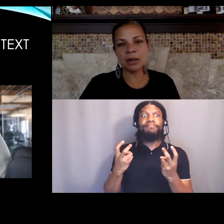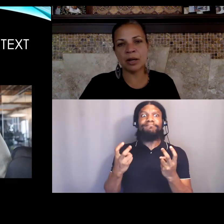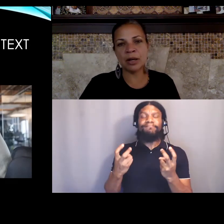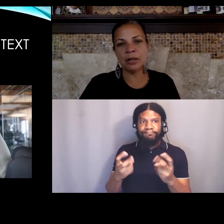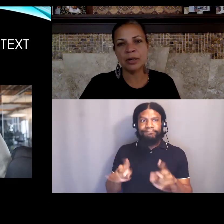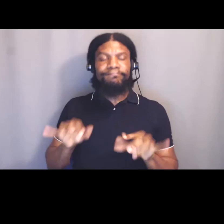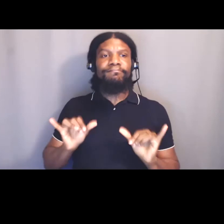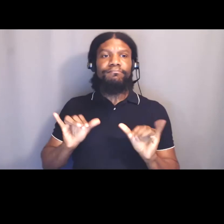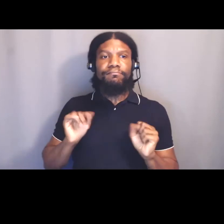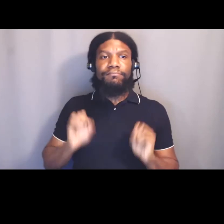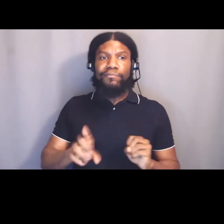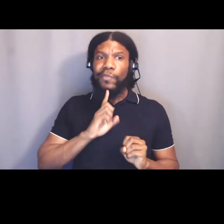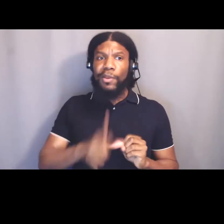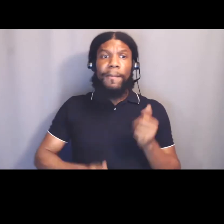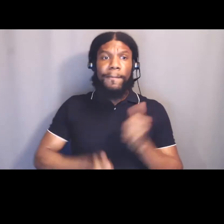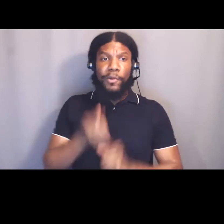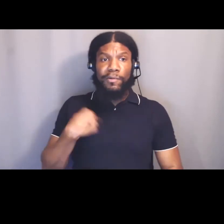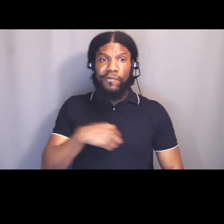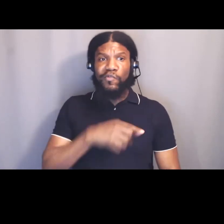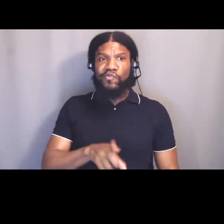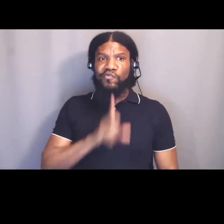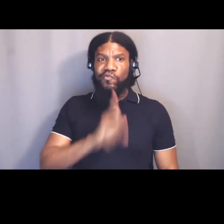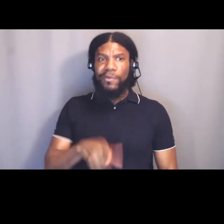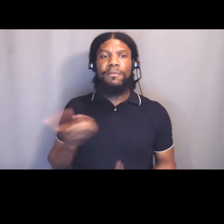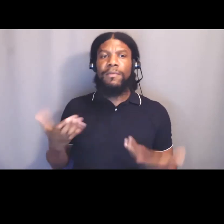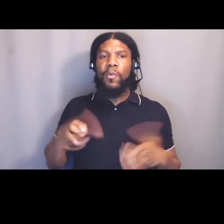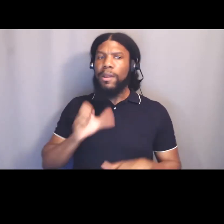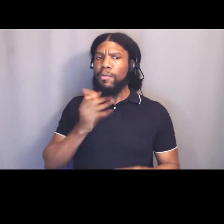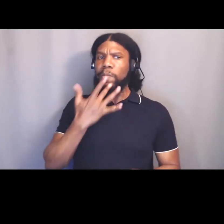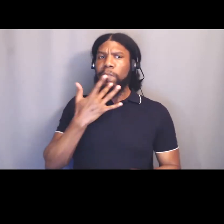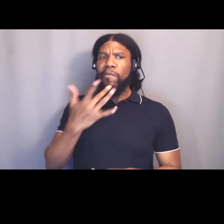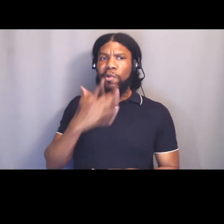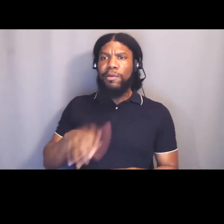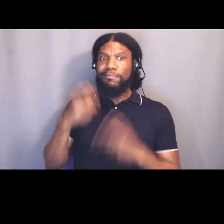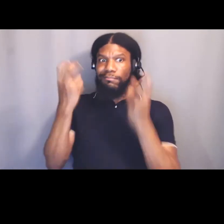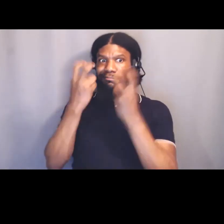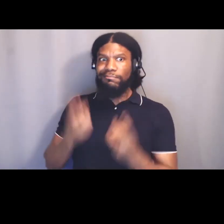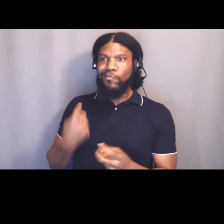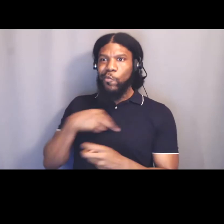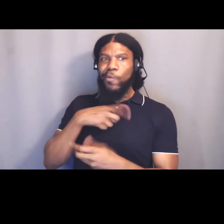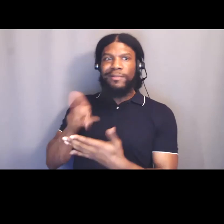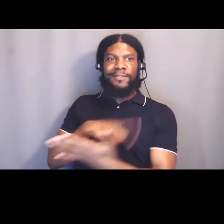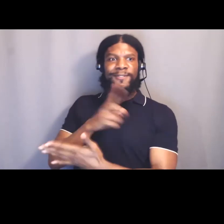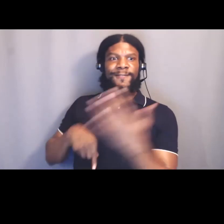are critics of capitalism. We're not, you know, hardcore capitalists,